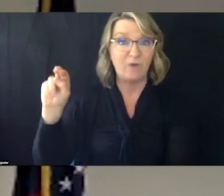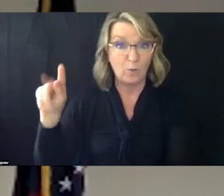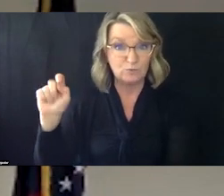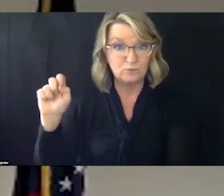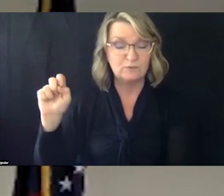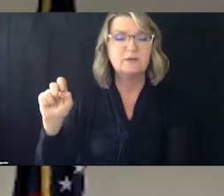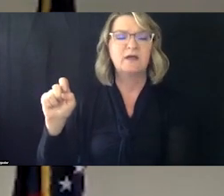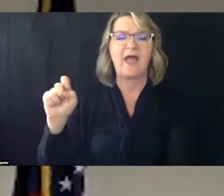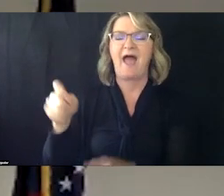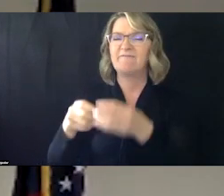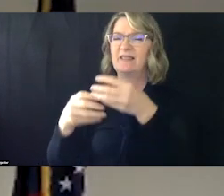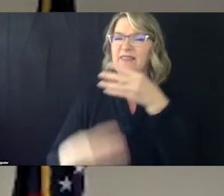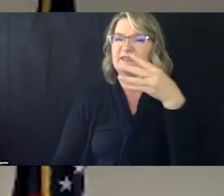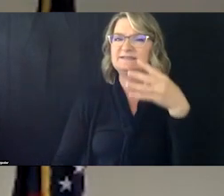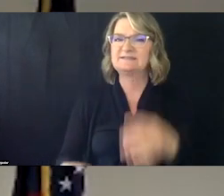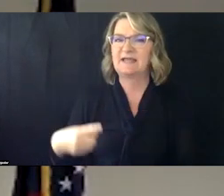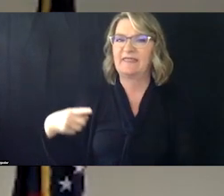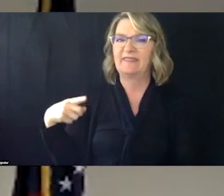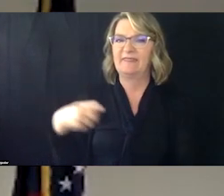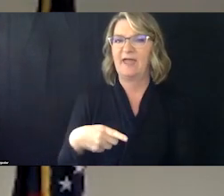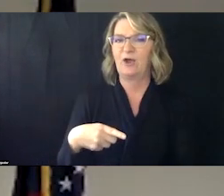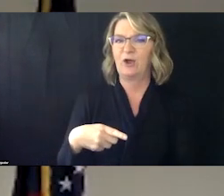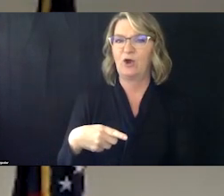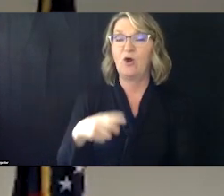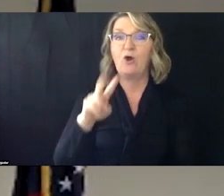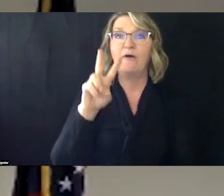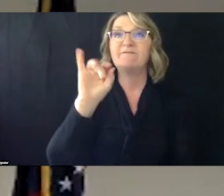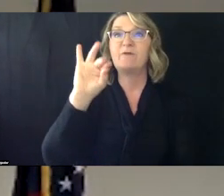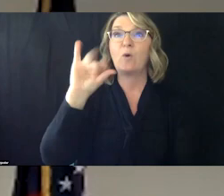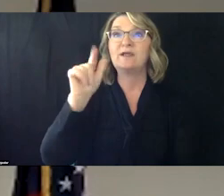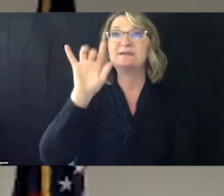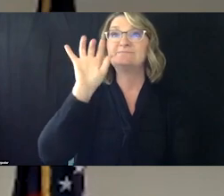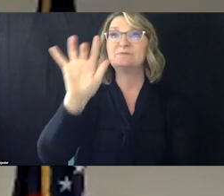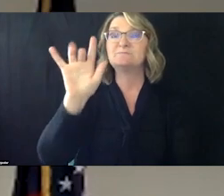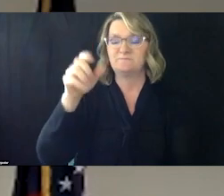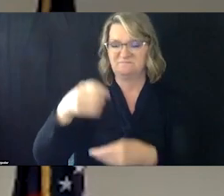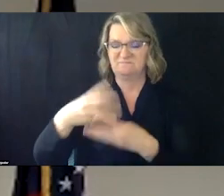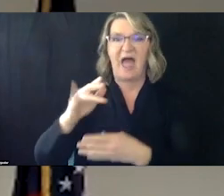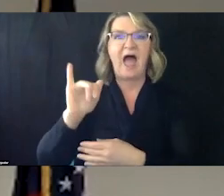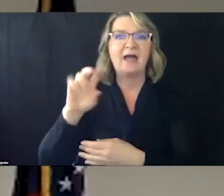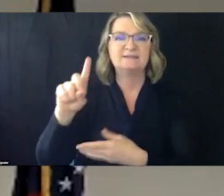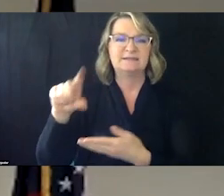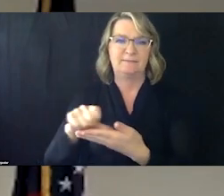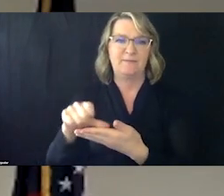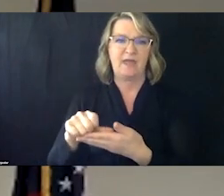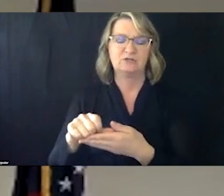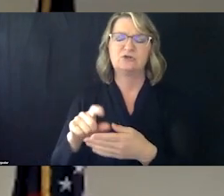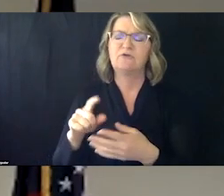list you can go to the voting tab and look up the ID page for the vast majority of Voters they're